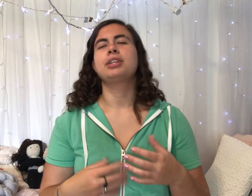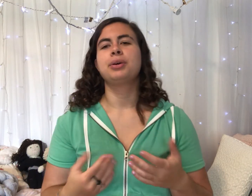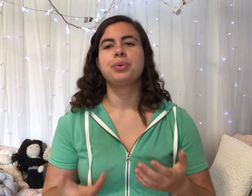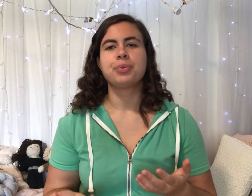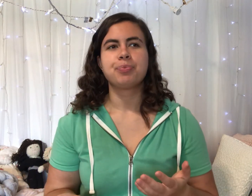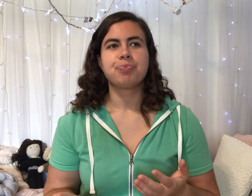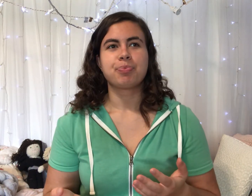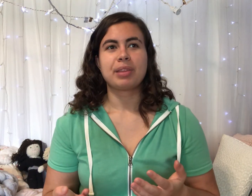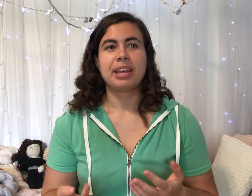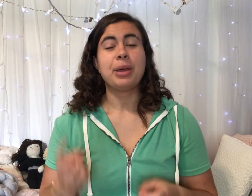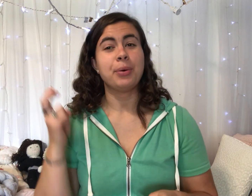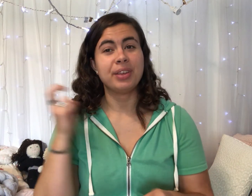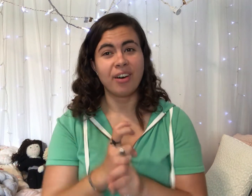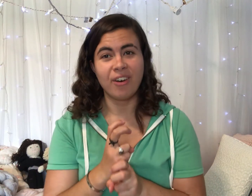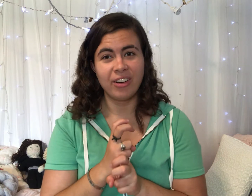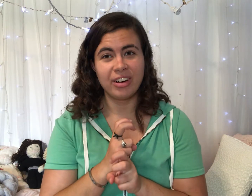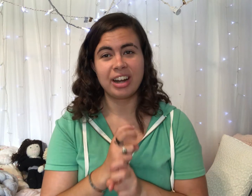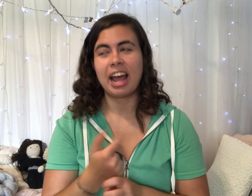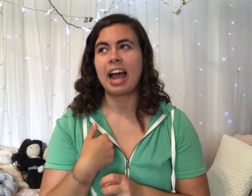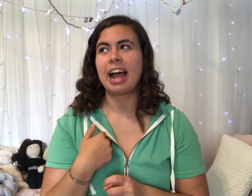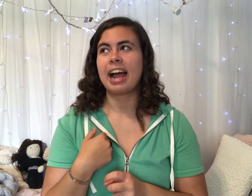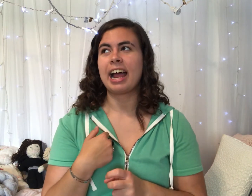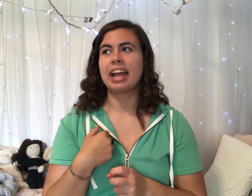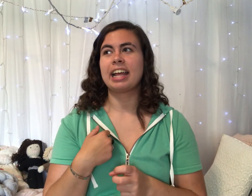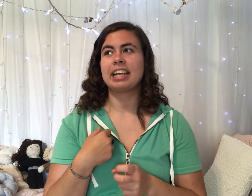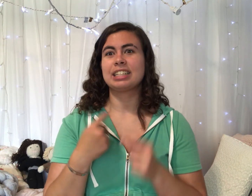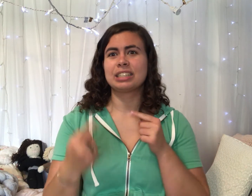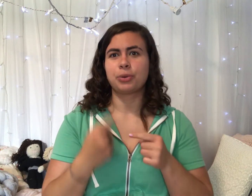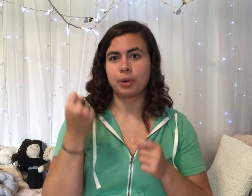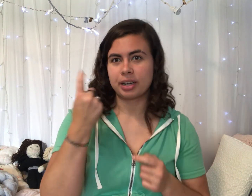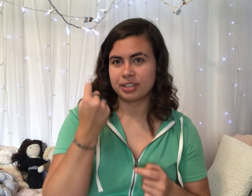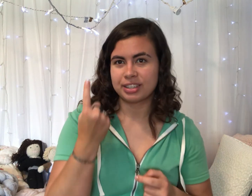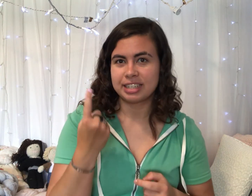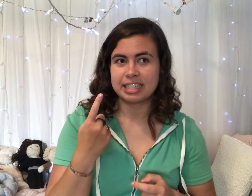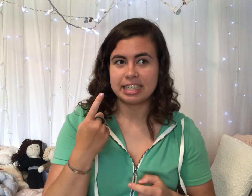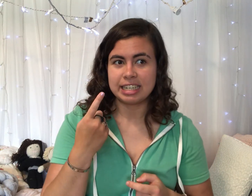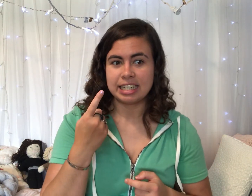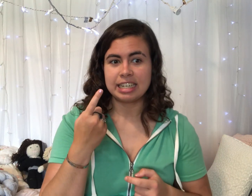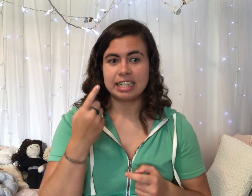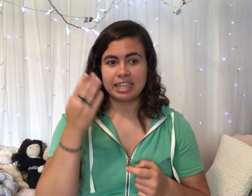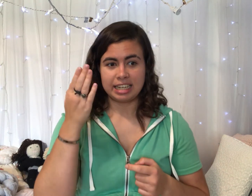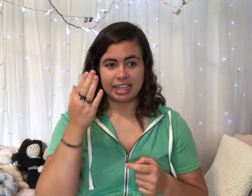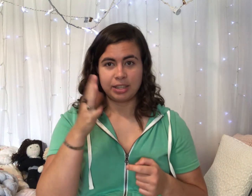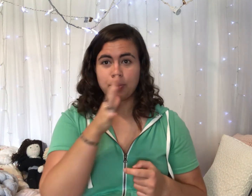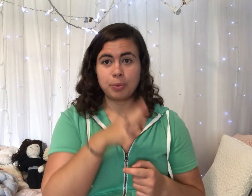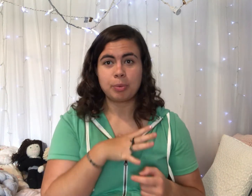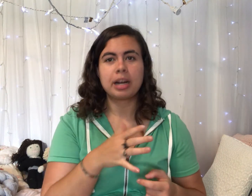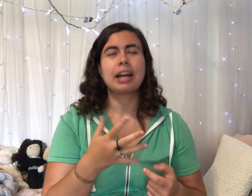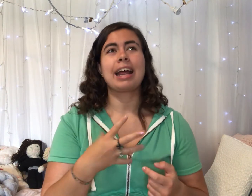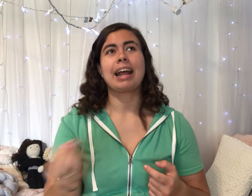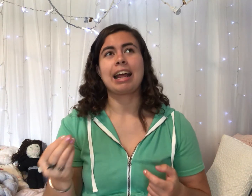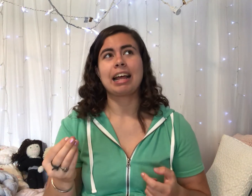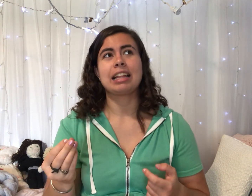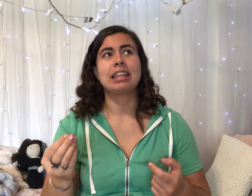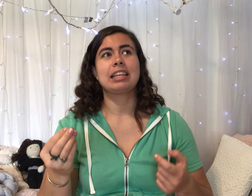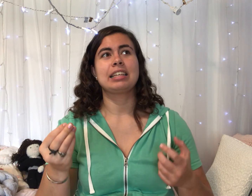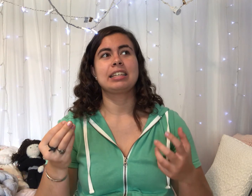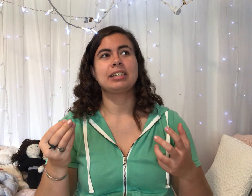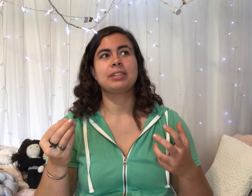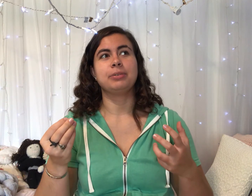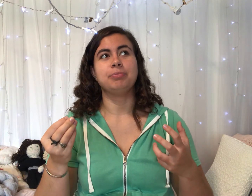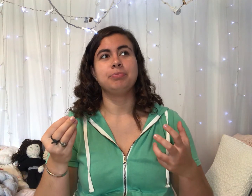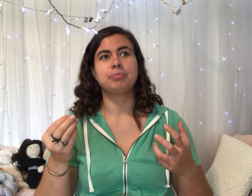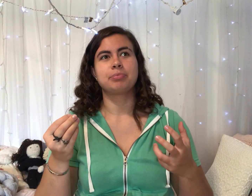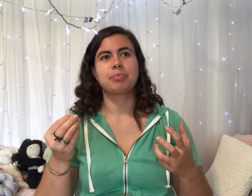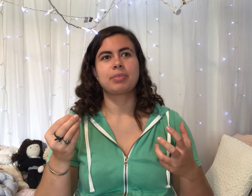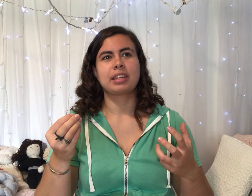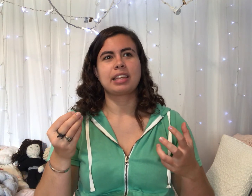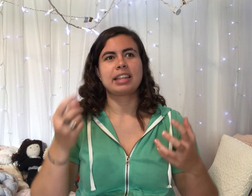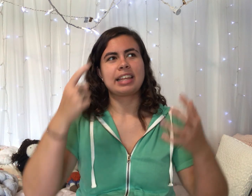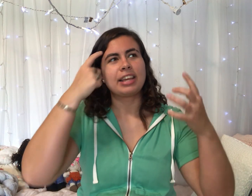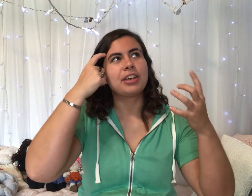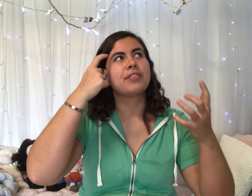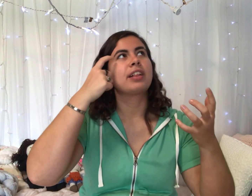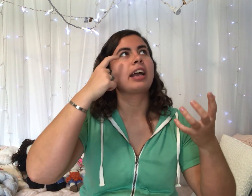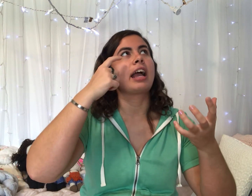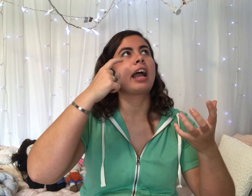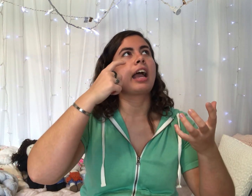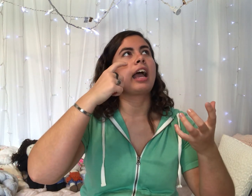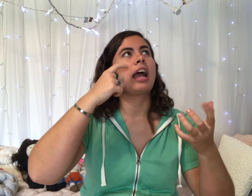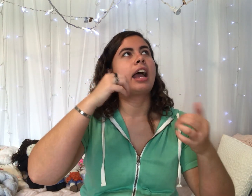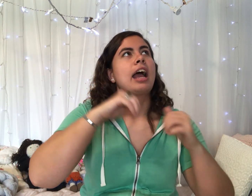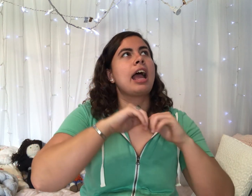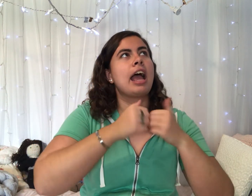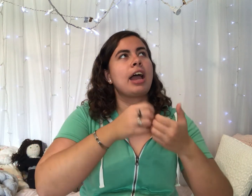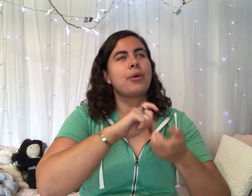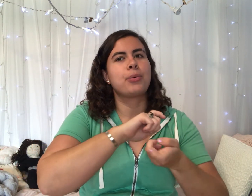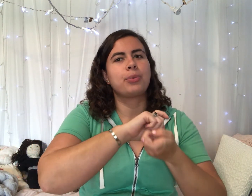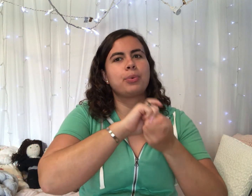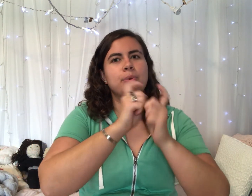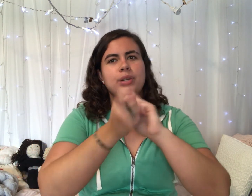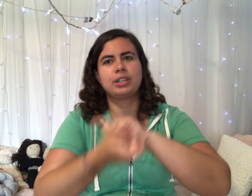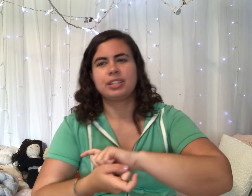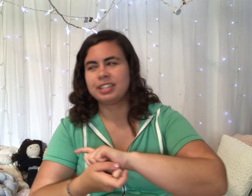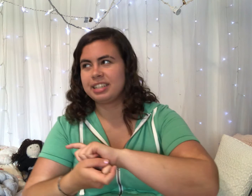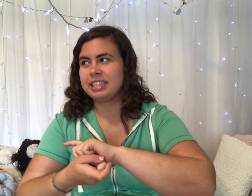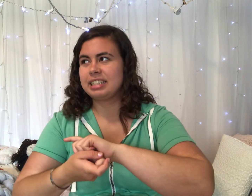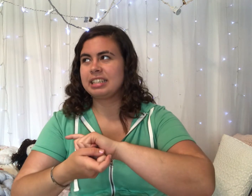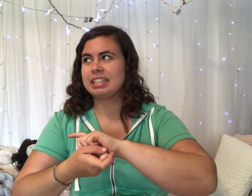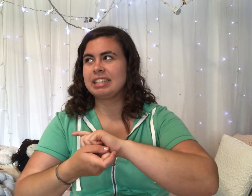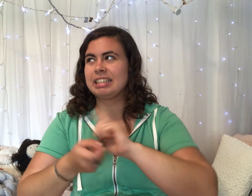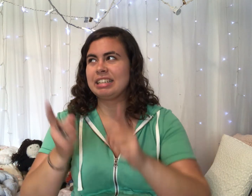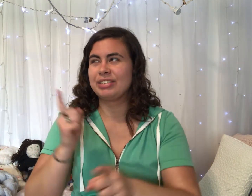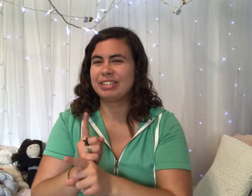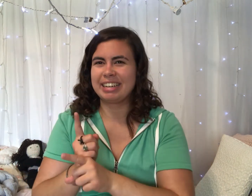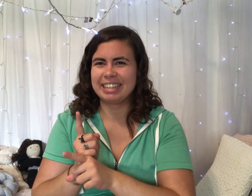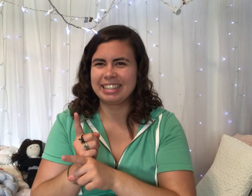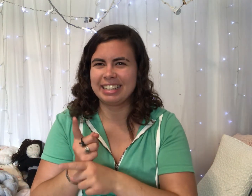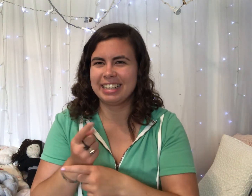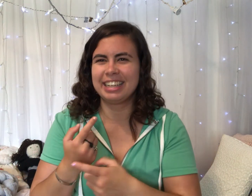It was hard. I had a hard time understanding the woman and it was hard to think about how to translate it.